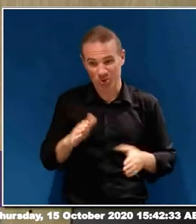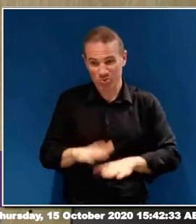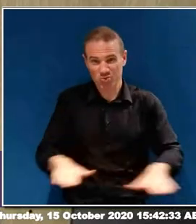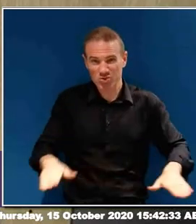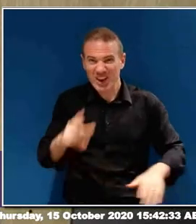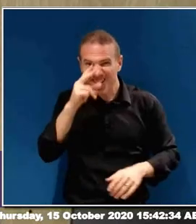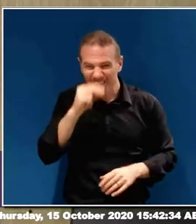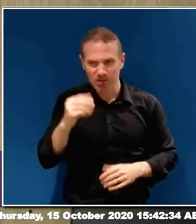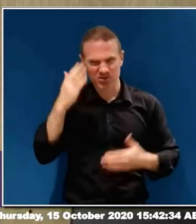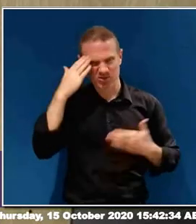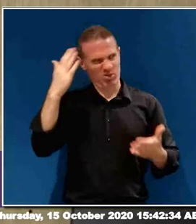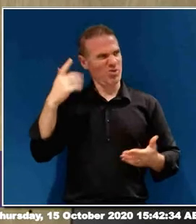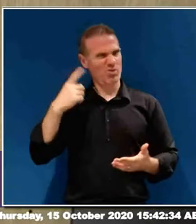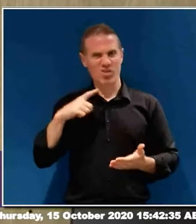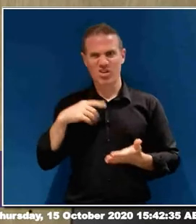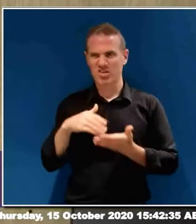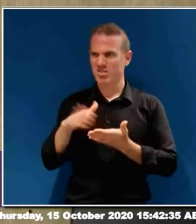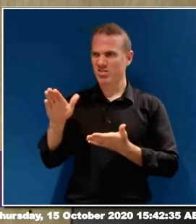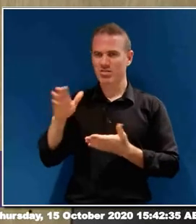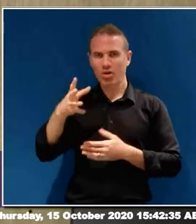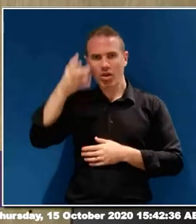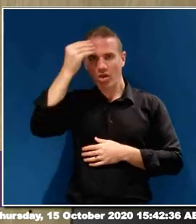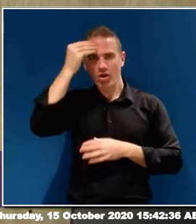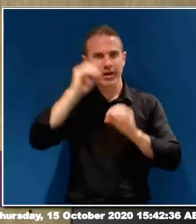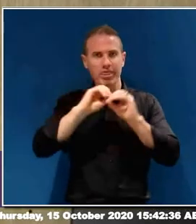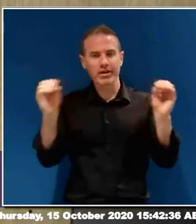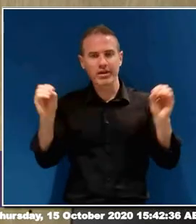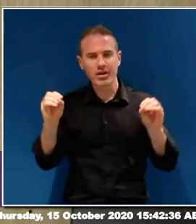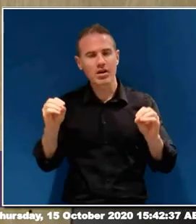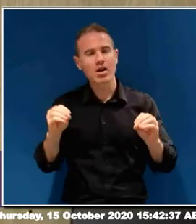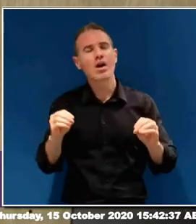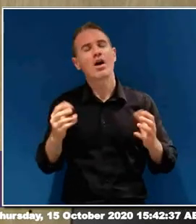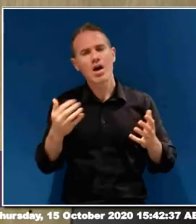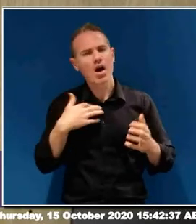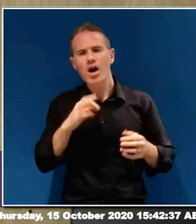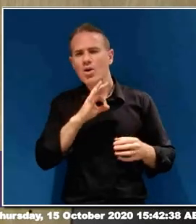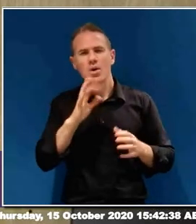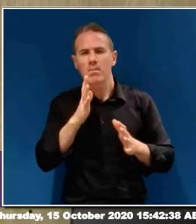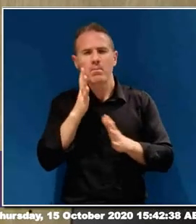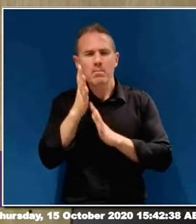I'm not saying that nothing should be done. Those are two separate things.